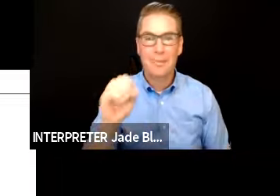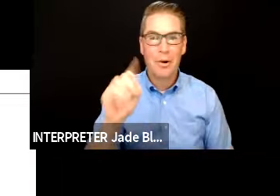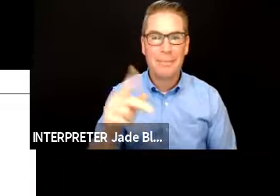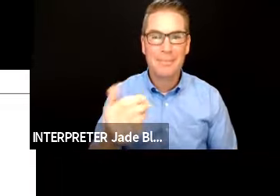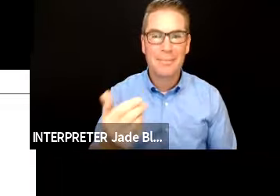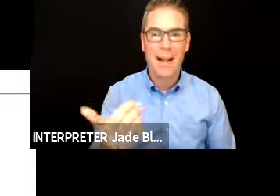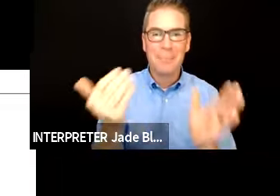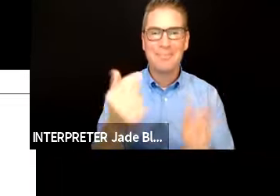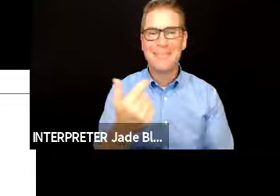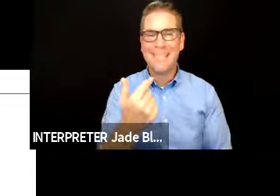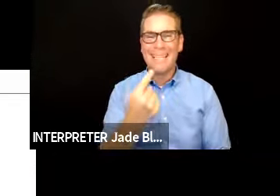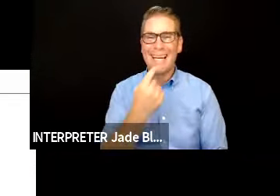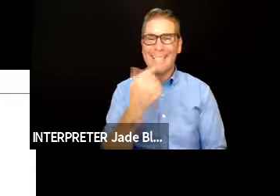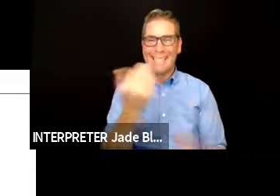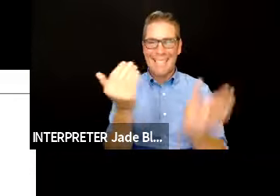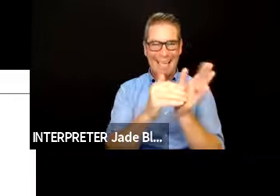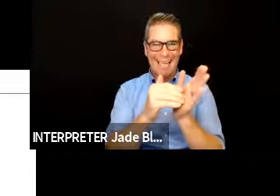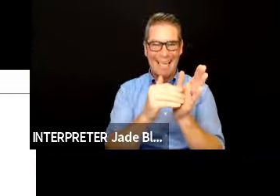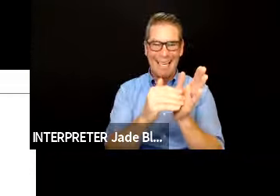We have one interpreter on screen and make sure that question and comment is being interpreted for everybody to have access to that question.